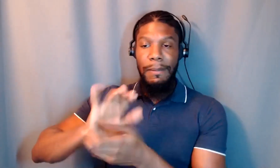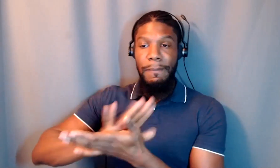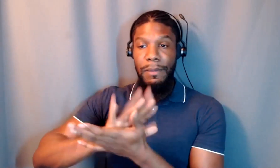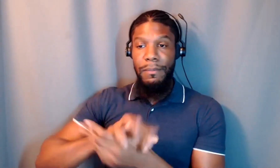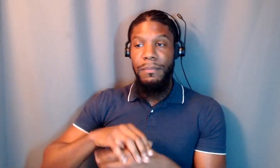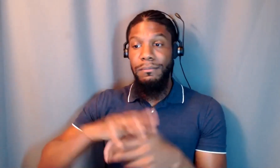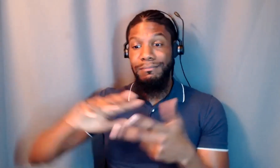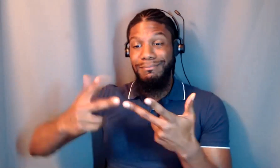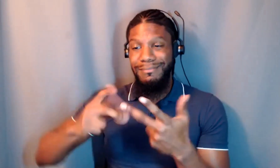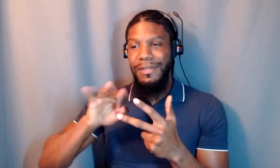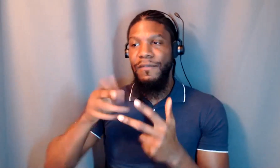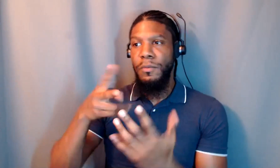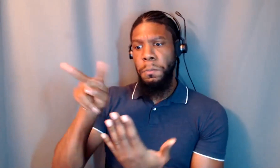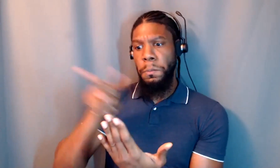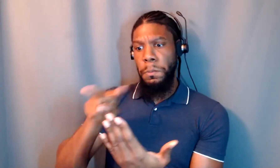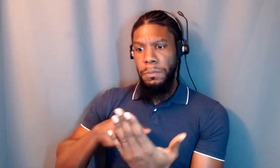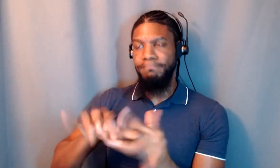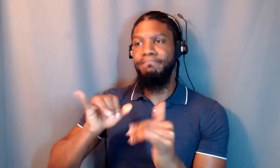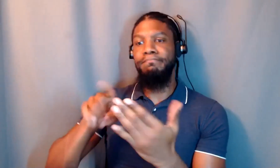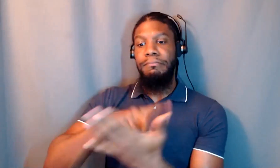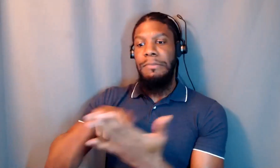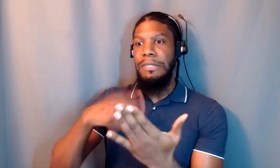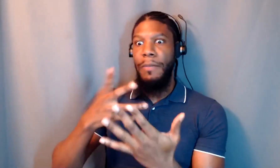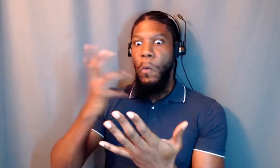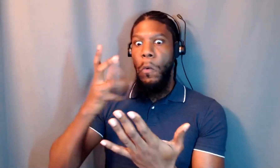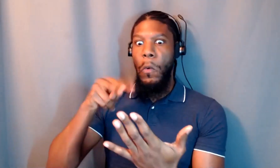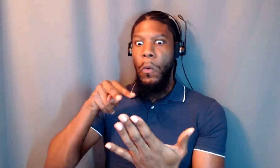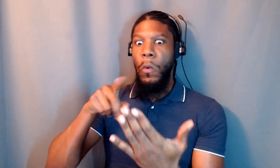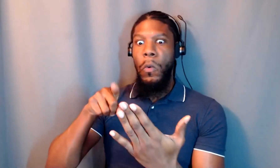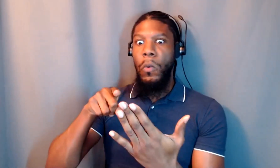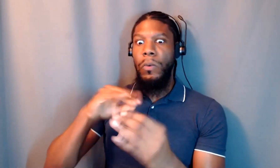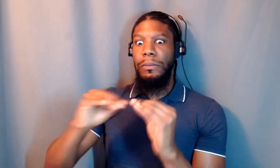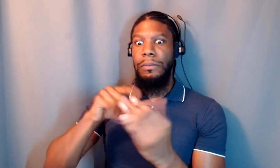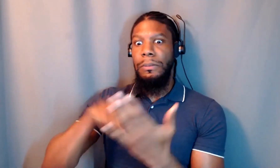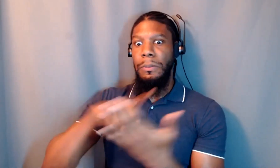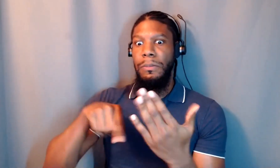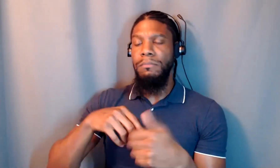and then really making some decisions about what to address and when.